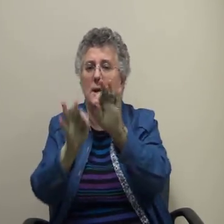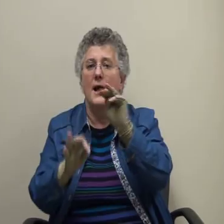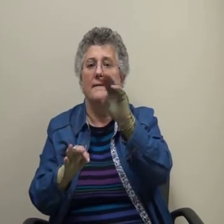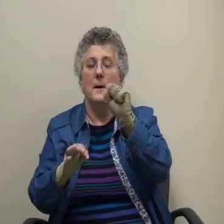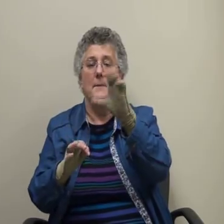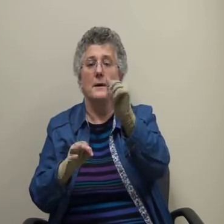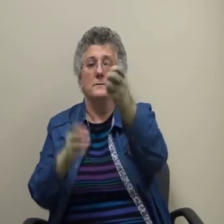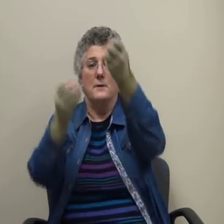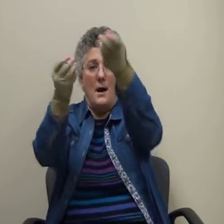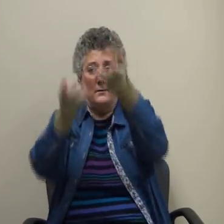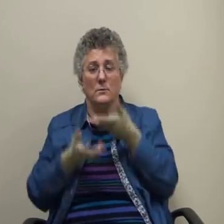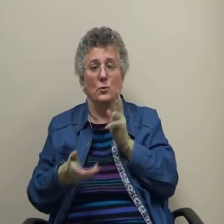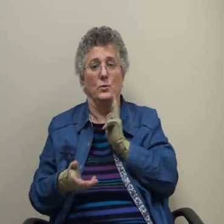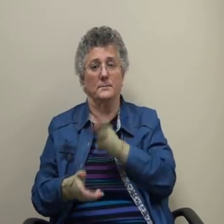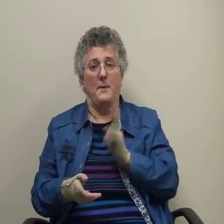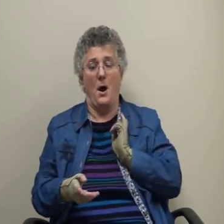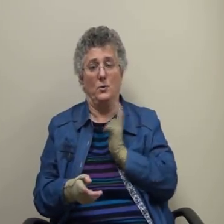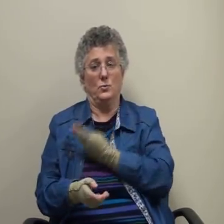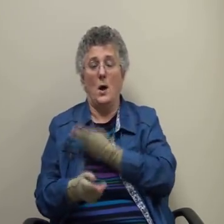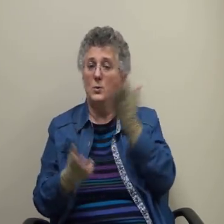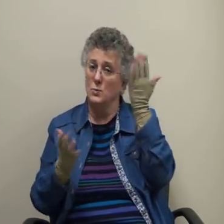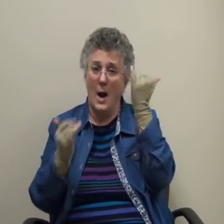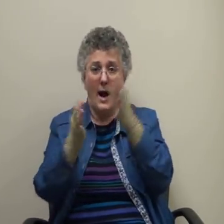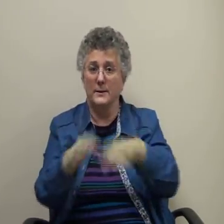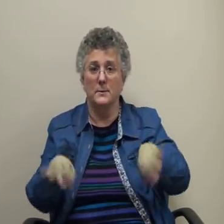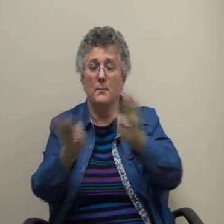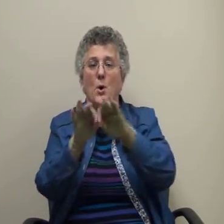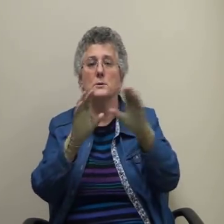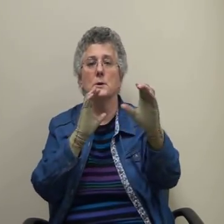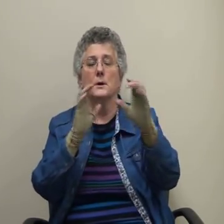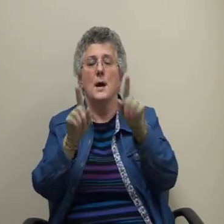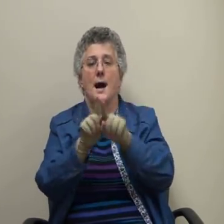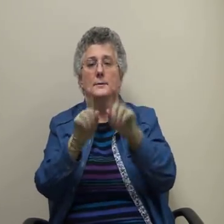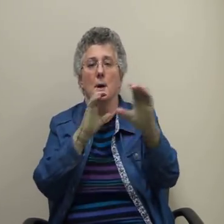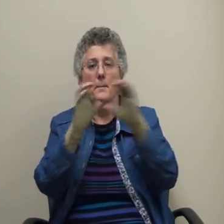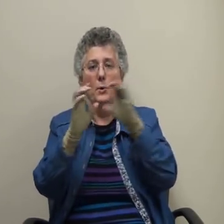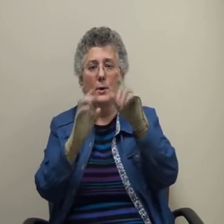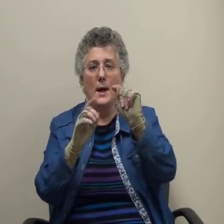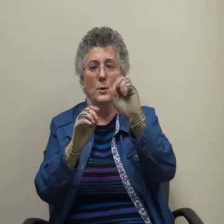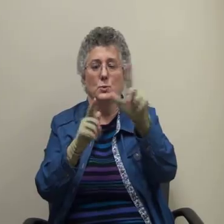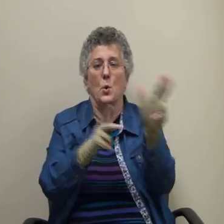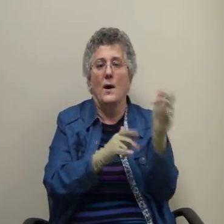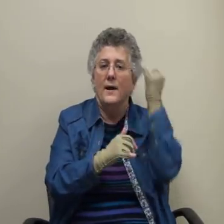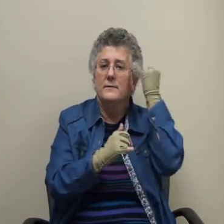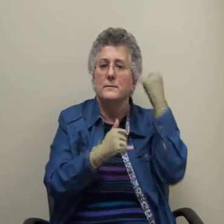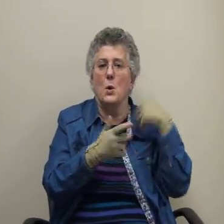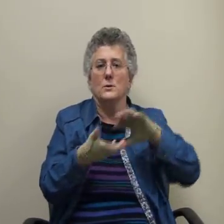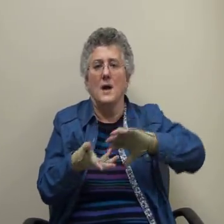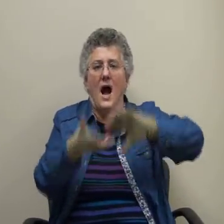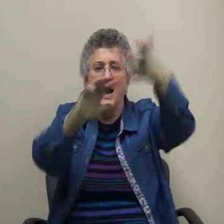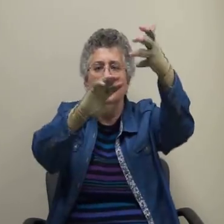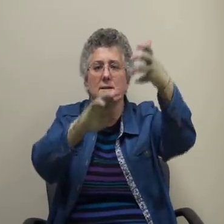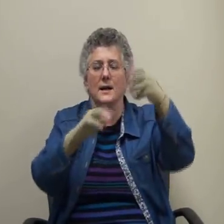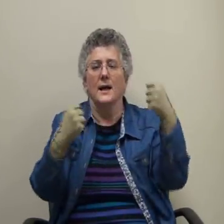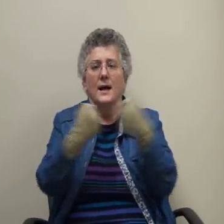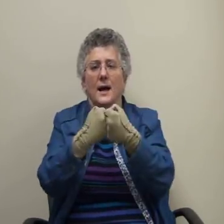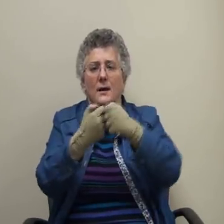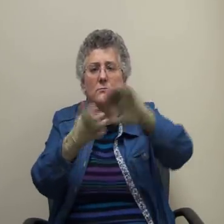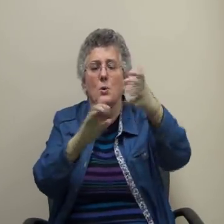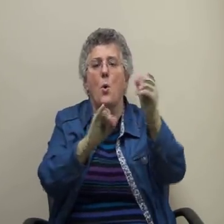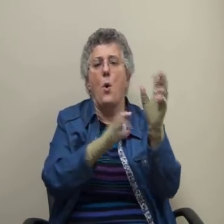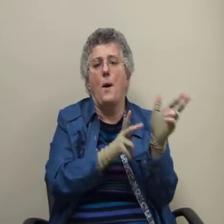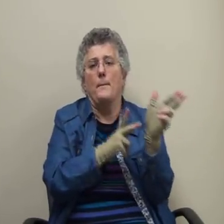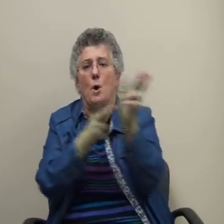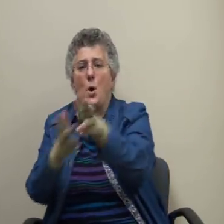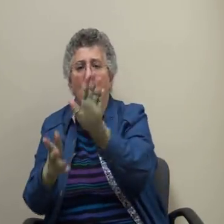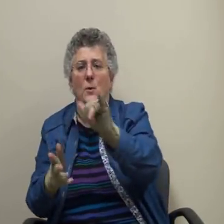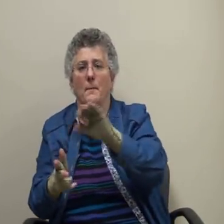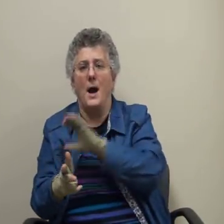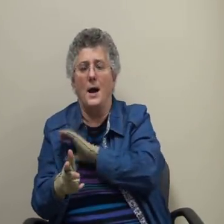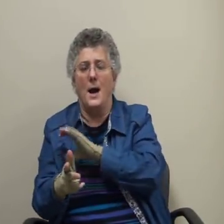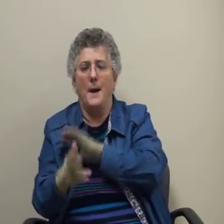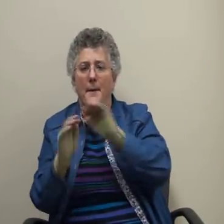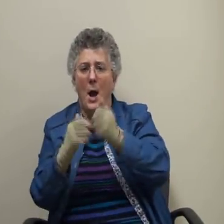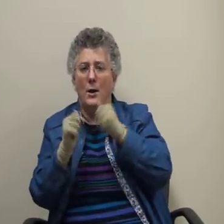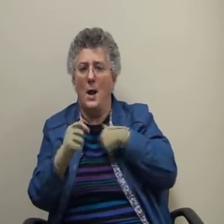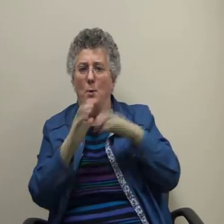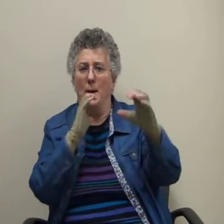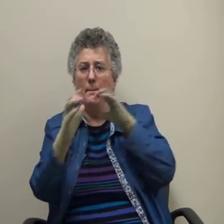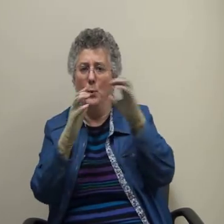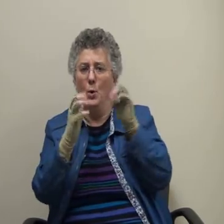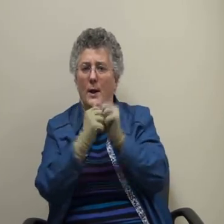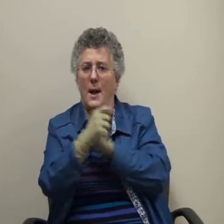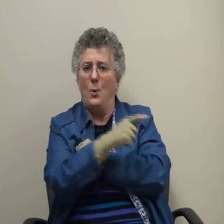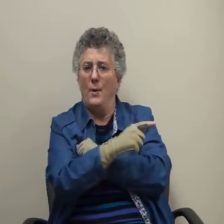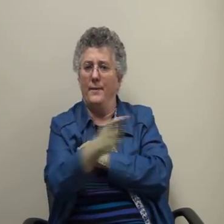The FMCSA responded that if there's an accident, or someone is pulled over by the police, speaking is required as a communication tool